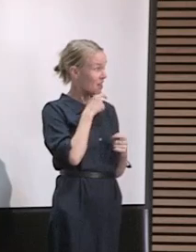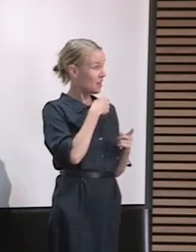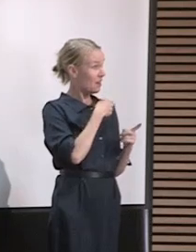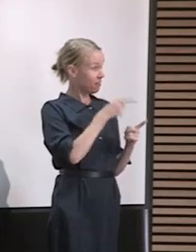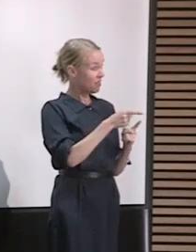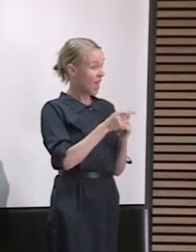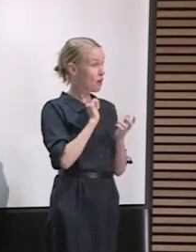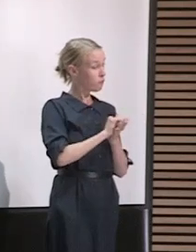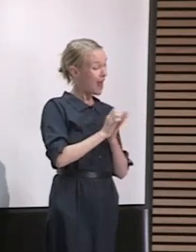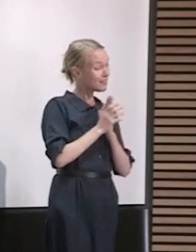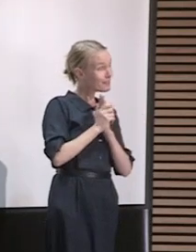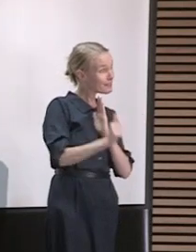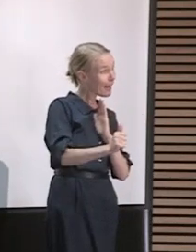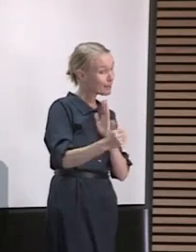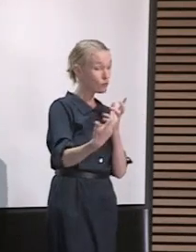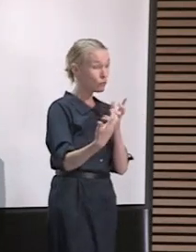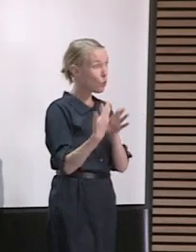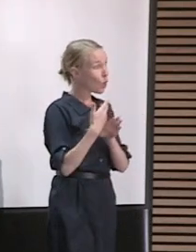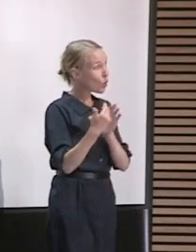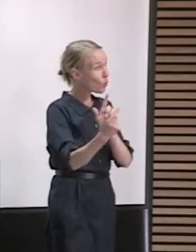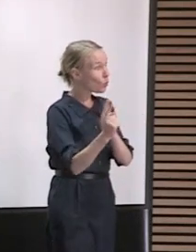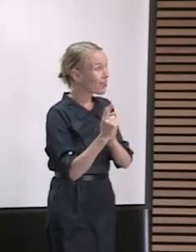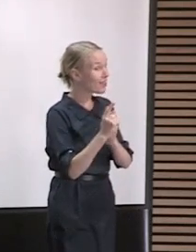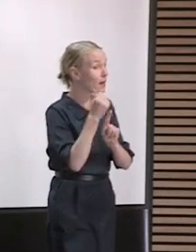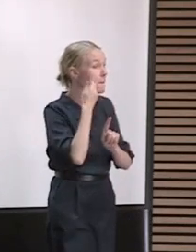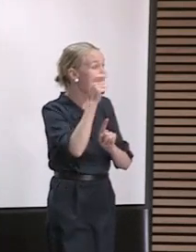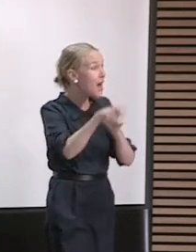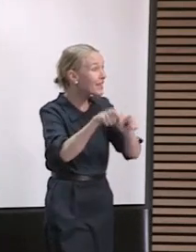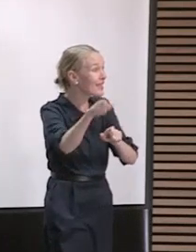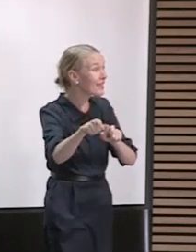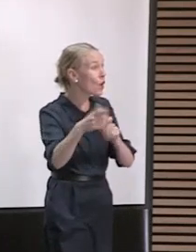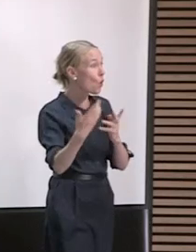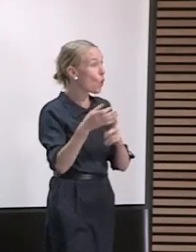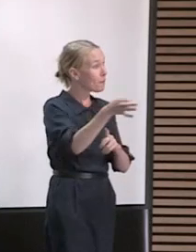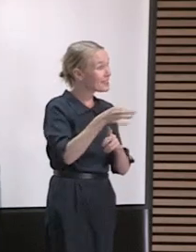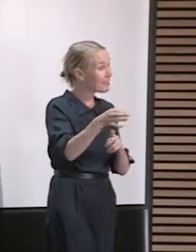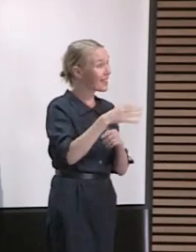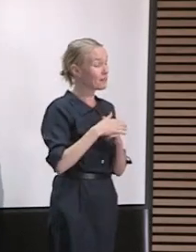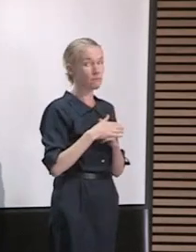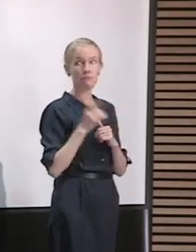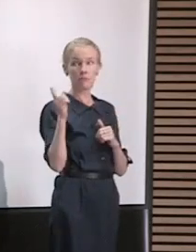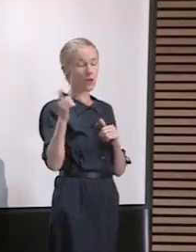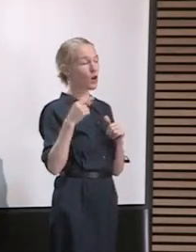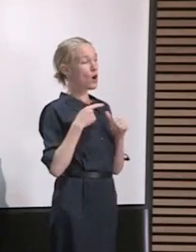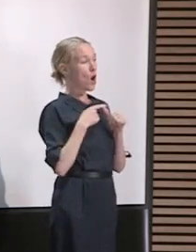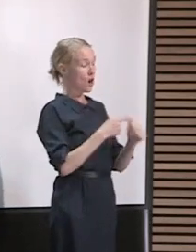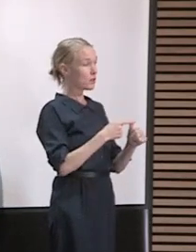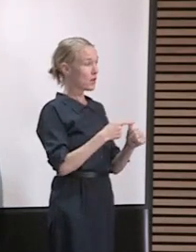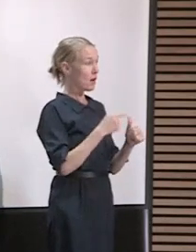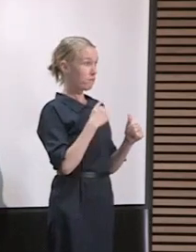communities - Maori and Pasifika in particular - up in Auckland? Do you have the workforce available to be able